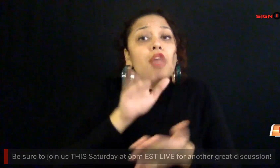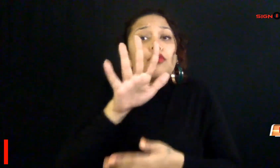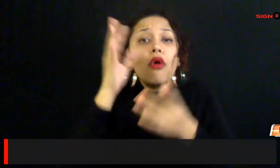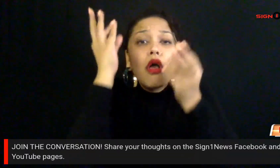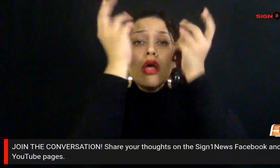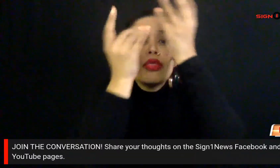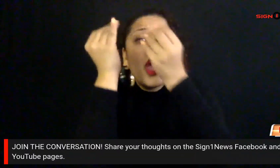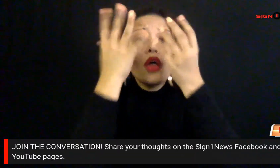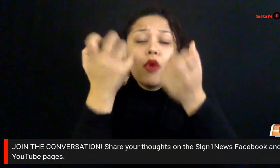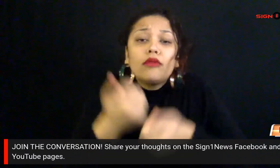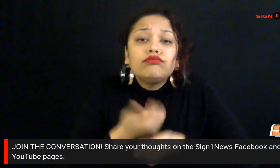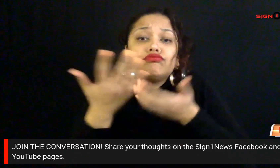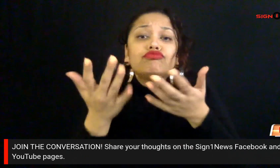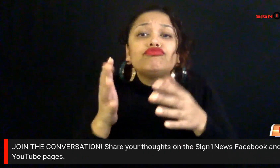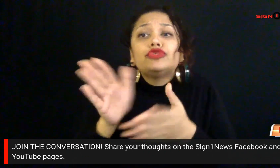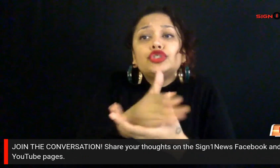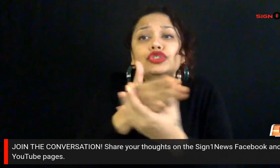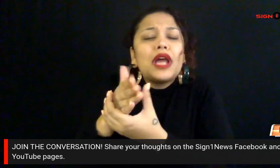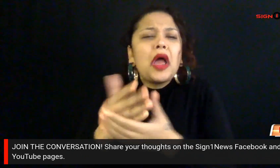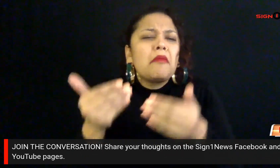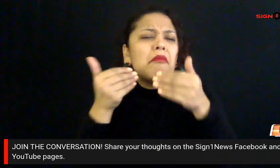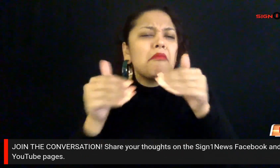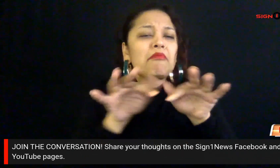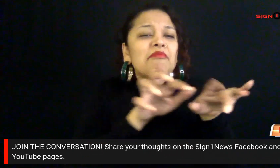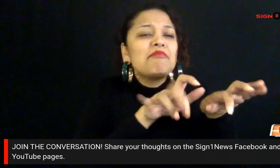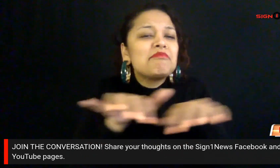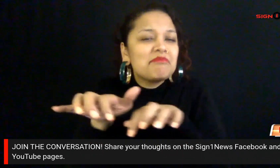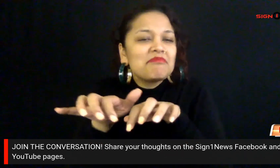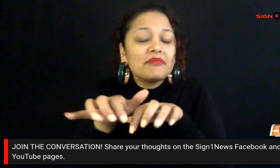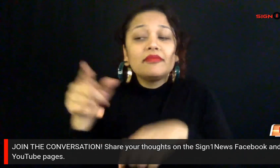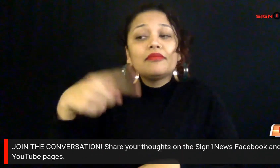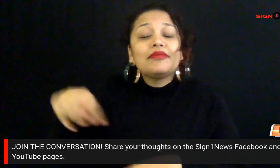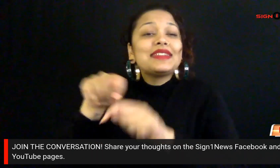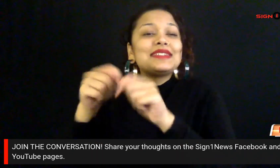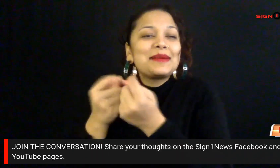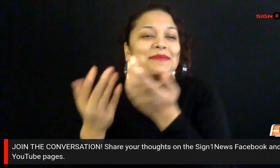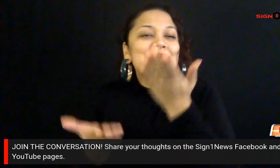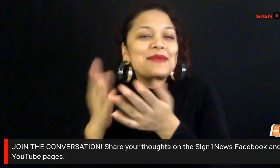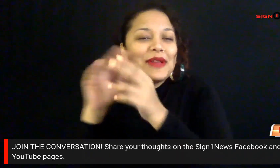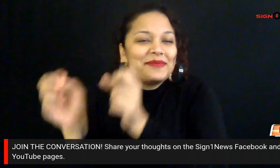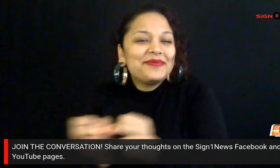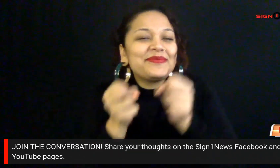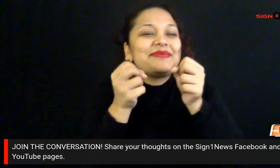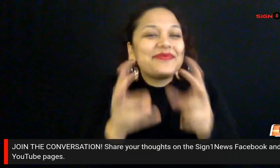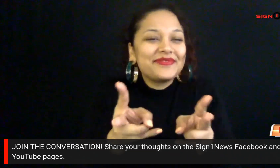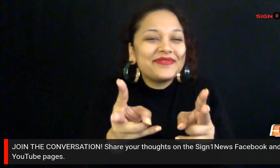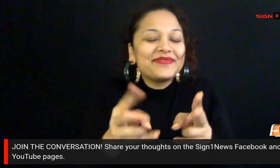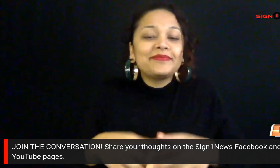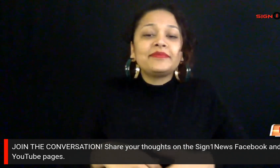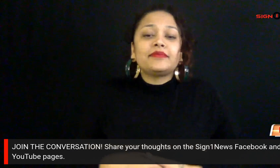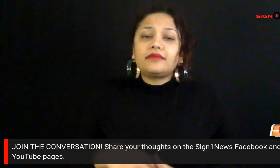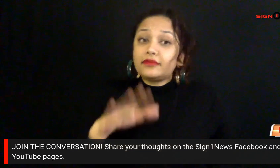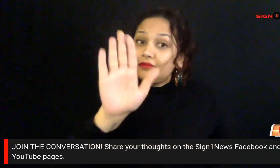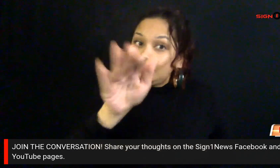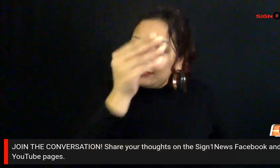post your thoughts and comments at any time during any of the live shows we might even